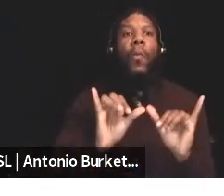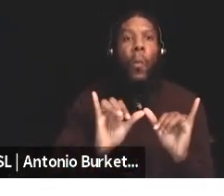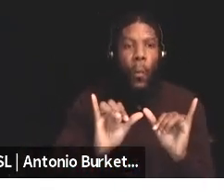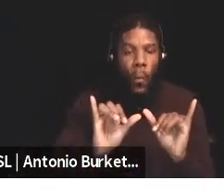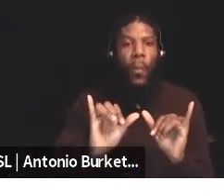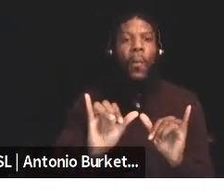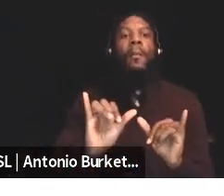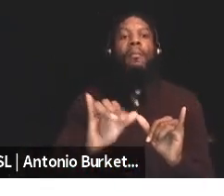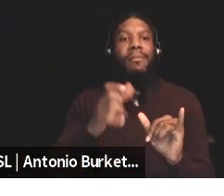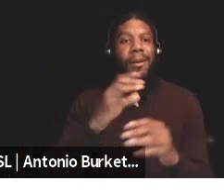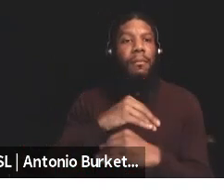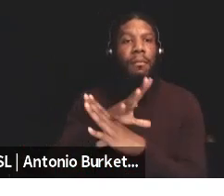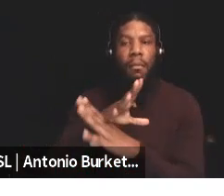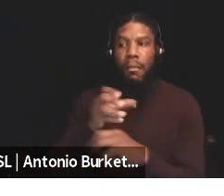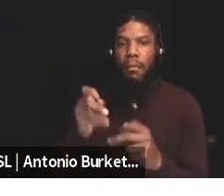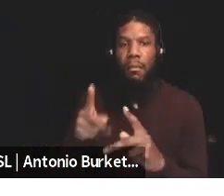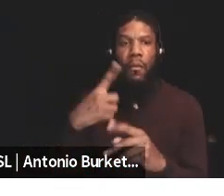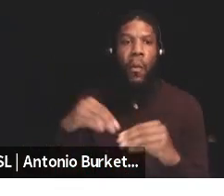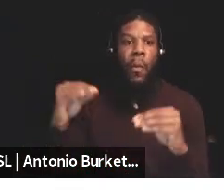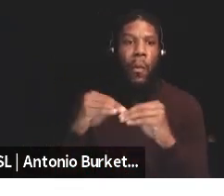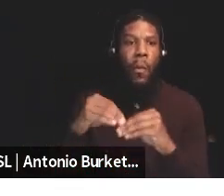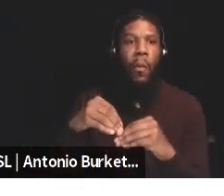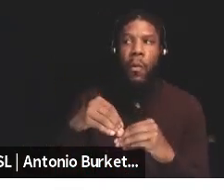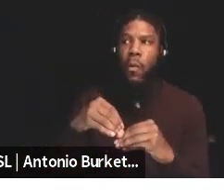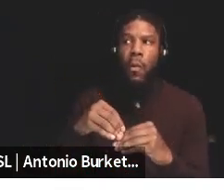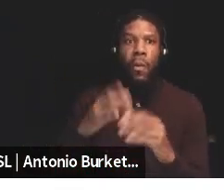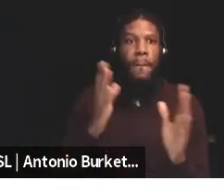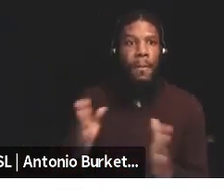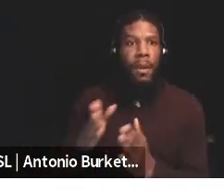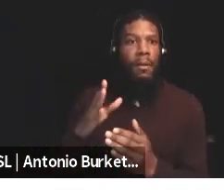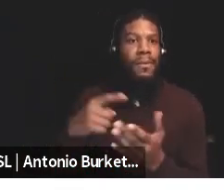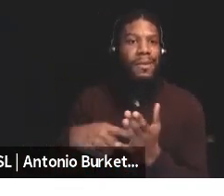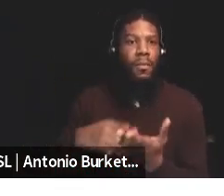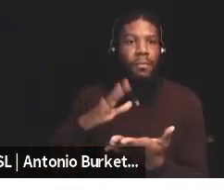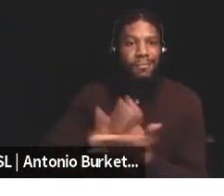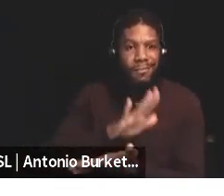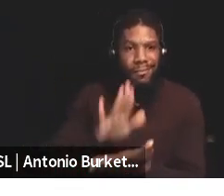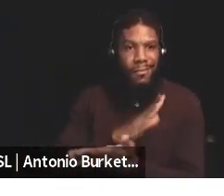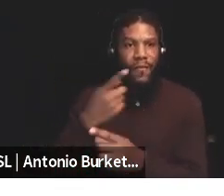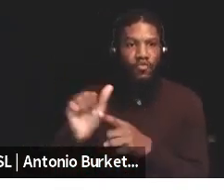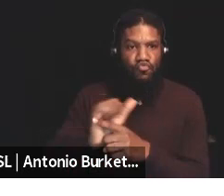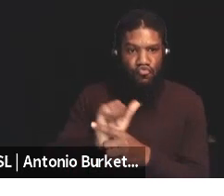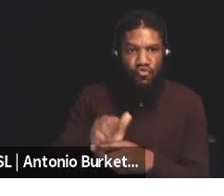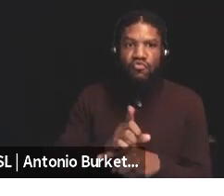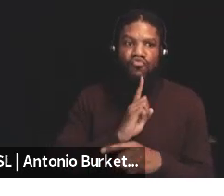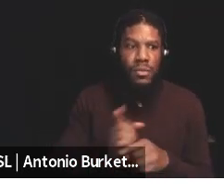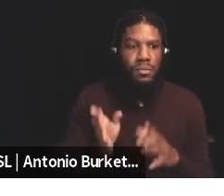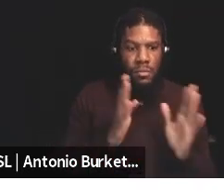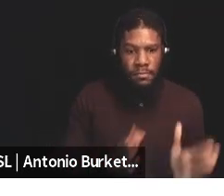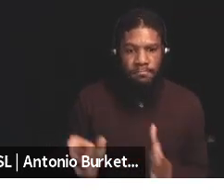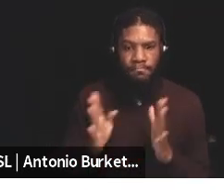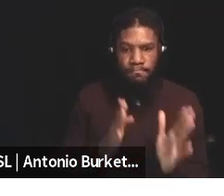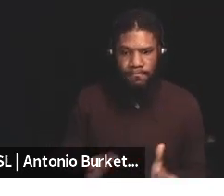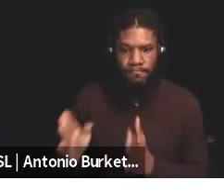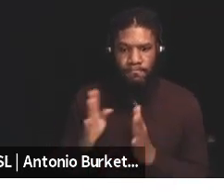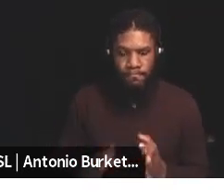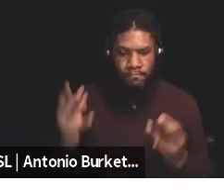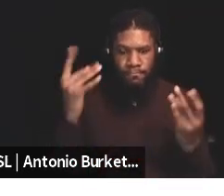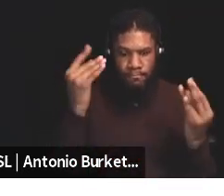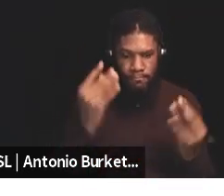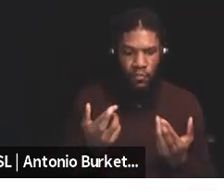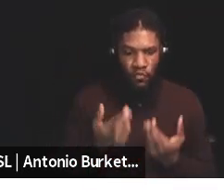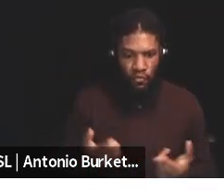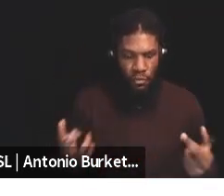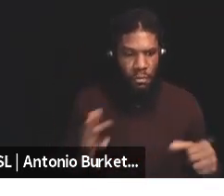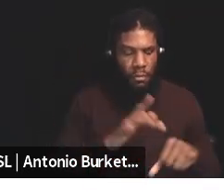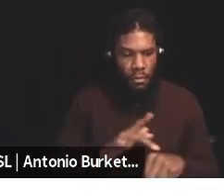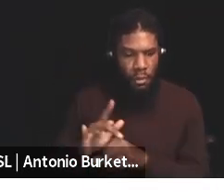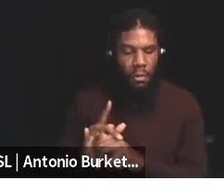robust documents for training and really planned out stuff and resources for the tutors to have